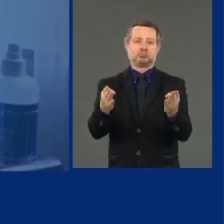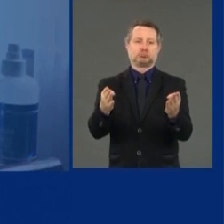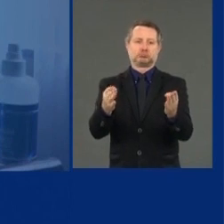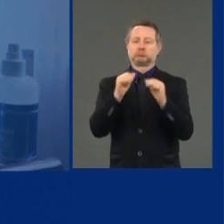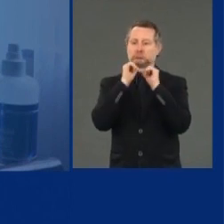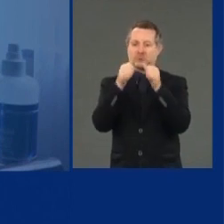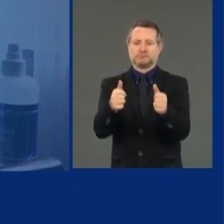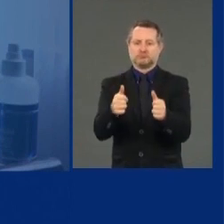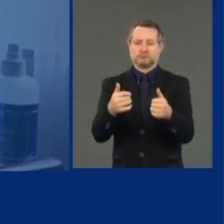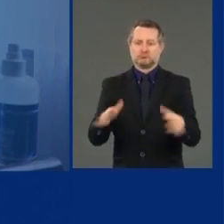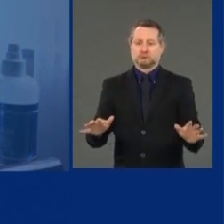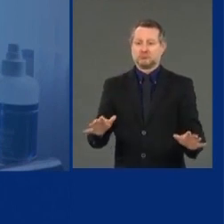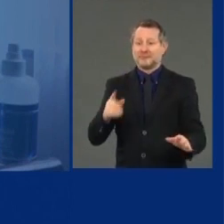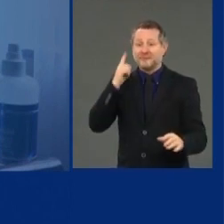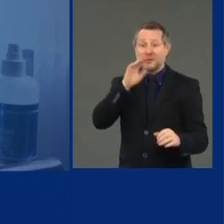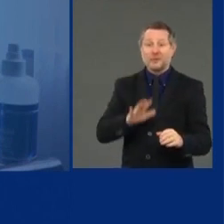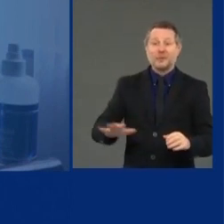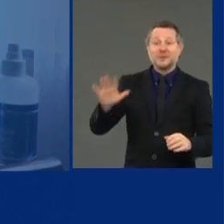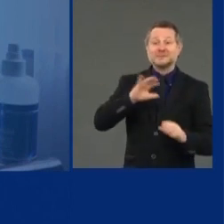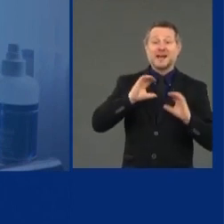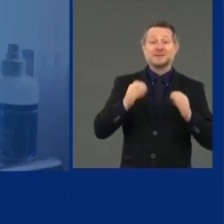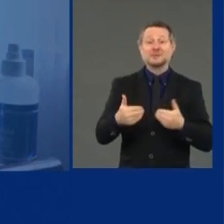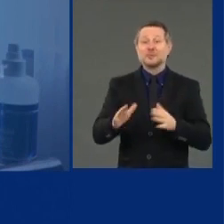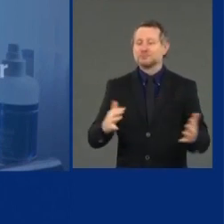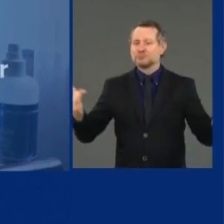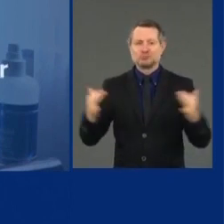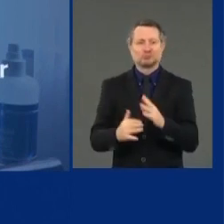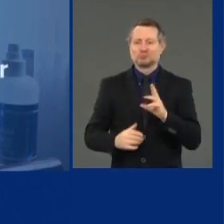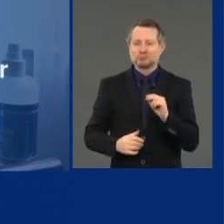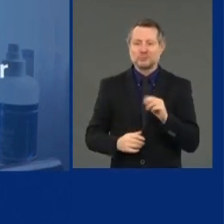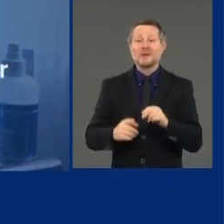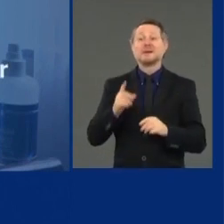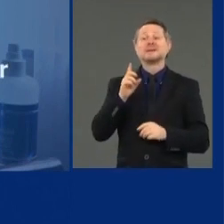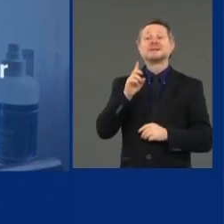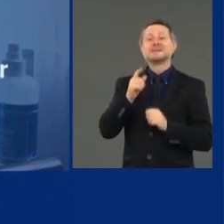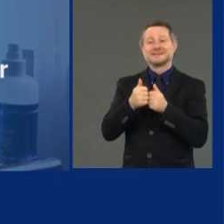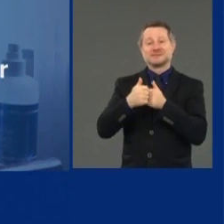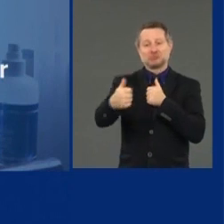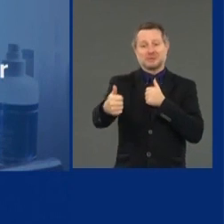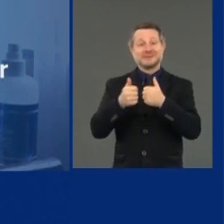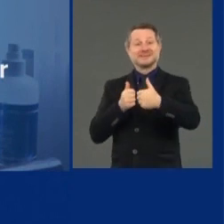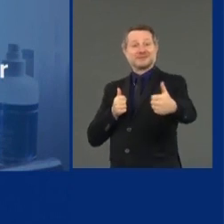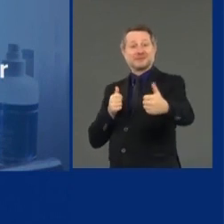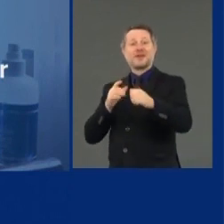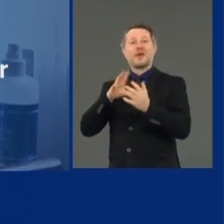OPEN. SUMMER SCHOOL IS NOT GOING TO OPEN STATEWIDE FOR IN-CLASS